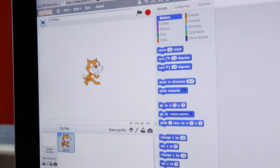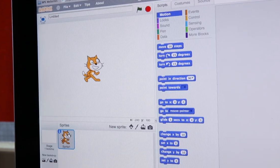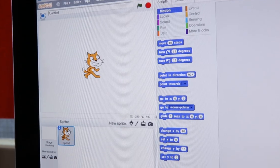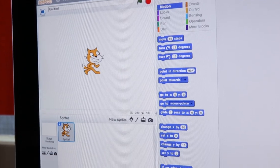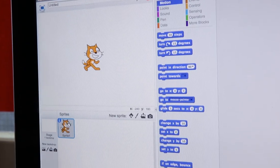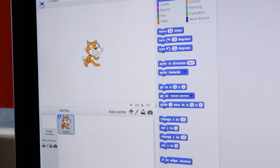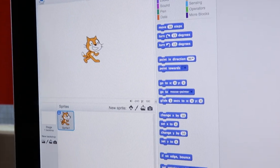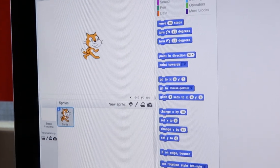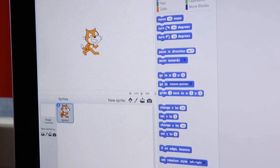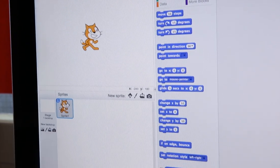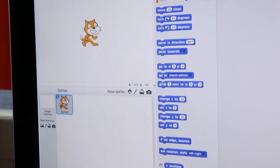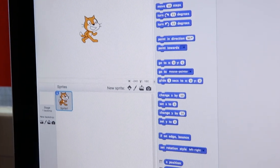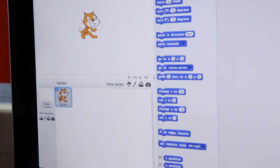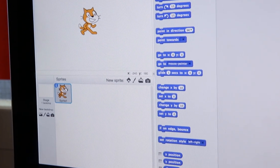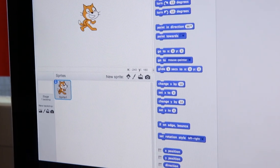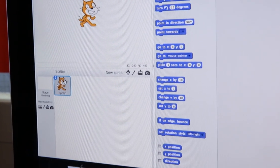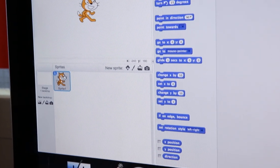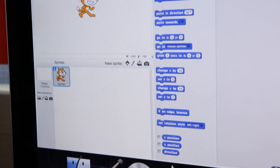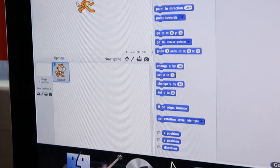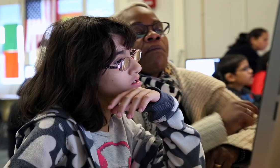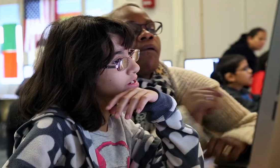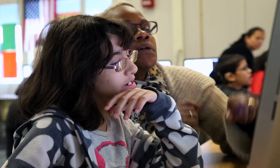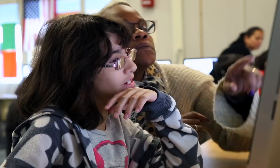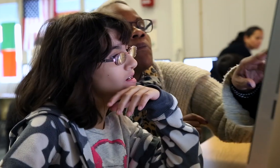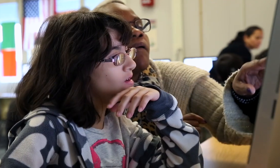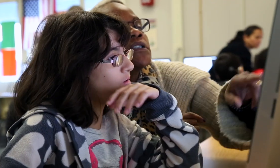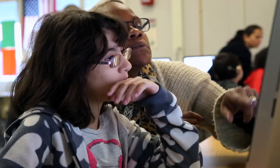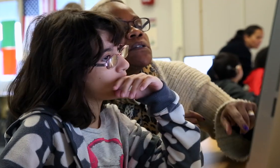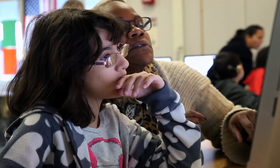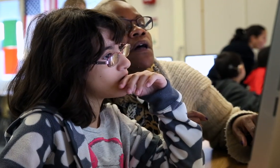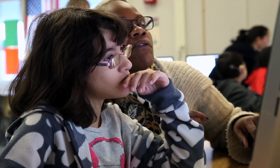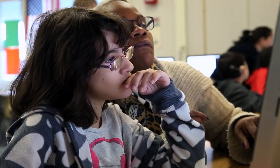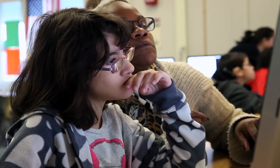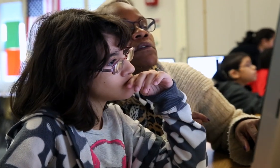all different kinds of animals and put them on the screen and make them move.